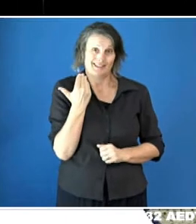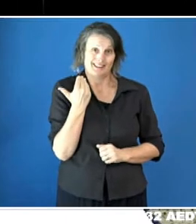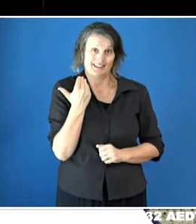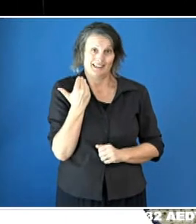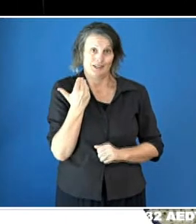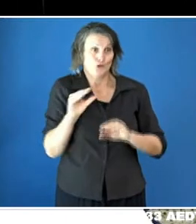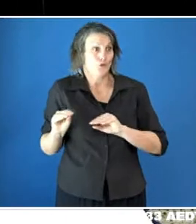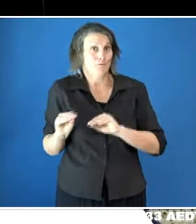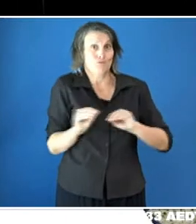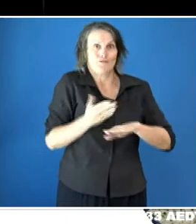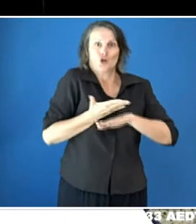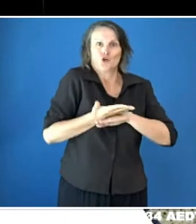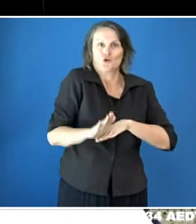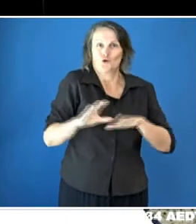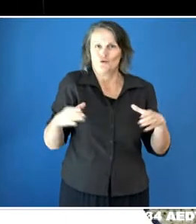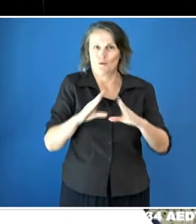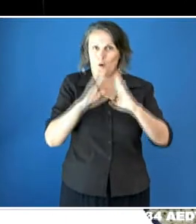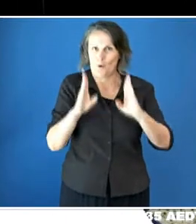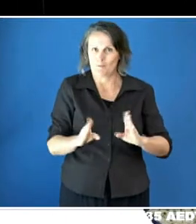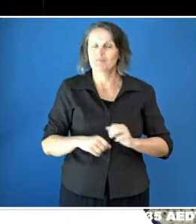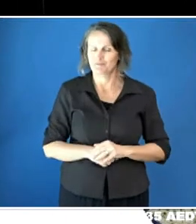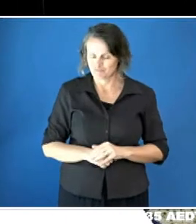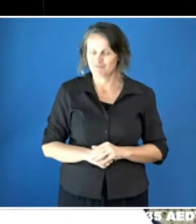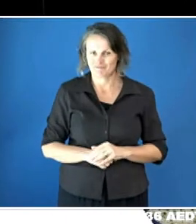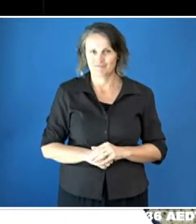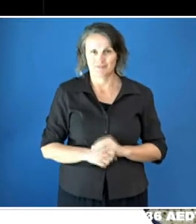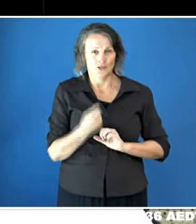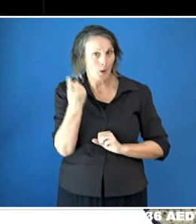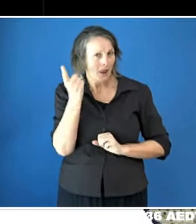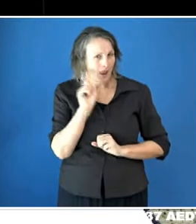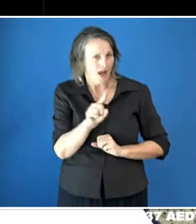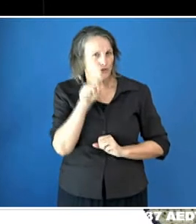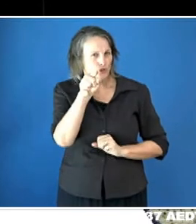Yes. MS EASTMAN: When we spoke to you last year, you were living in a home